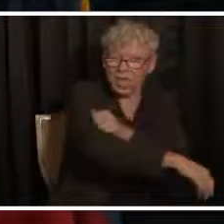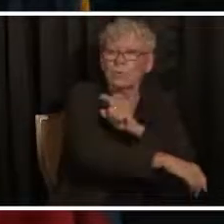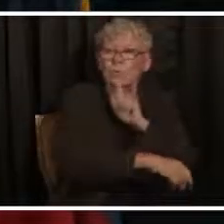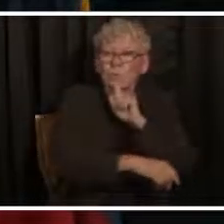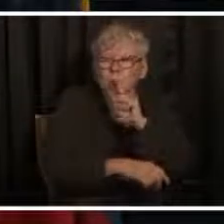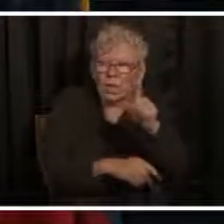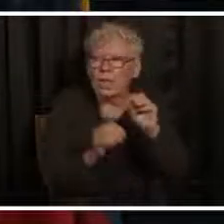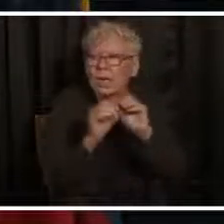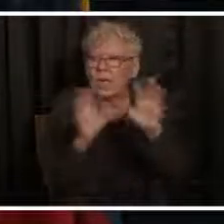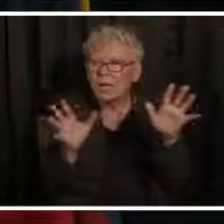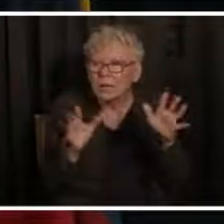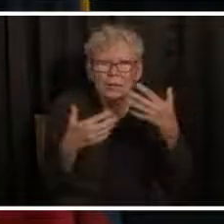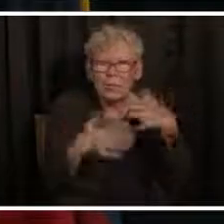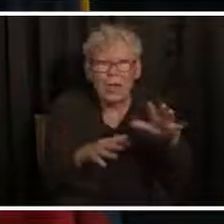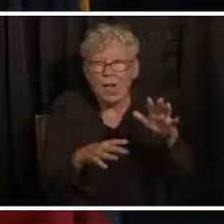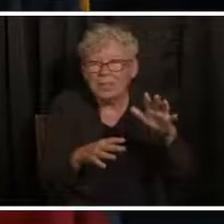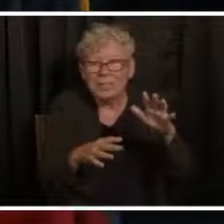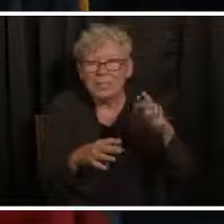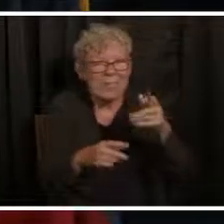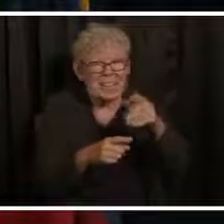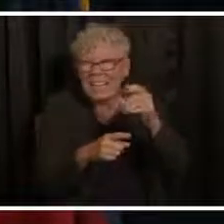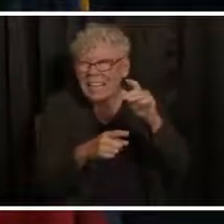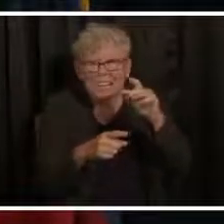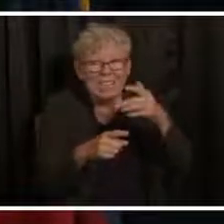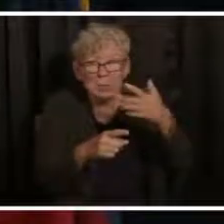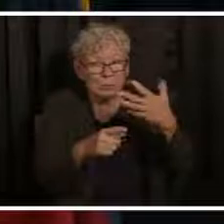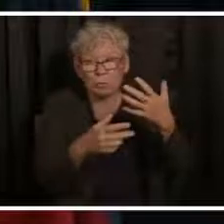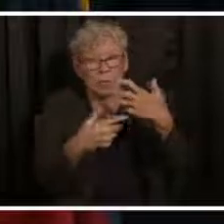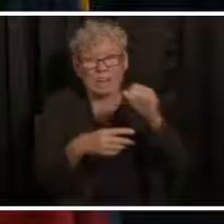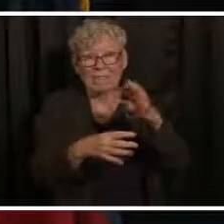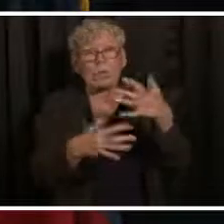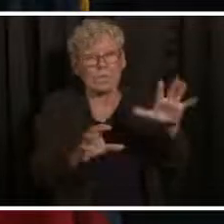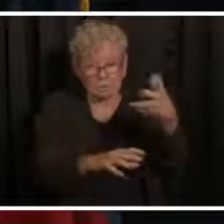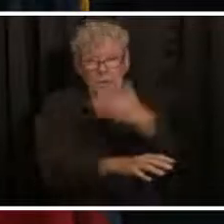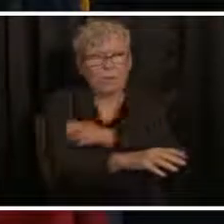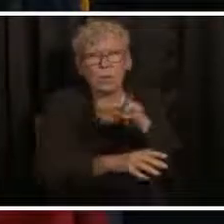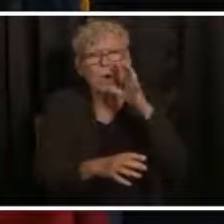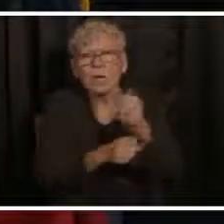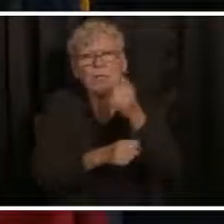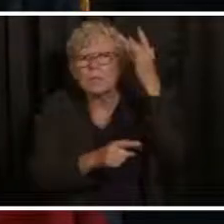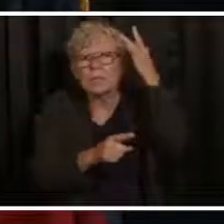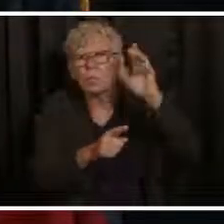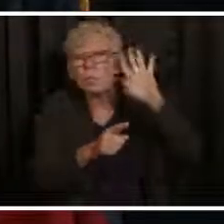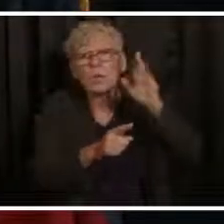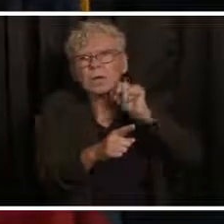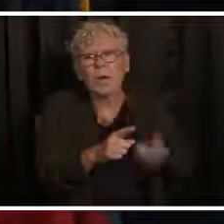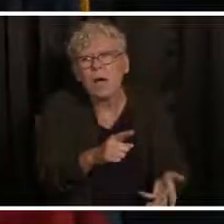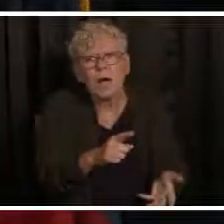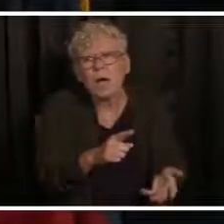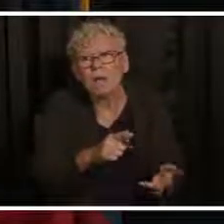are getting sick Now, if we want our colleges to be effective, if we want our communities to be safe, we need